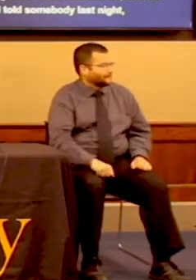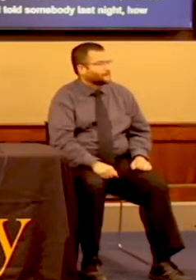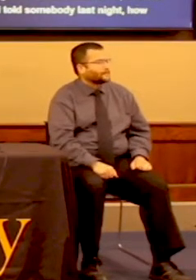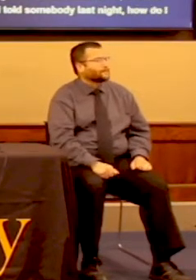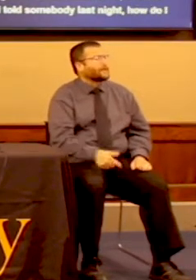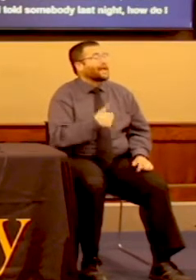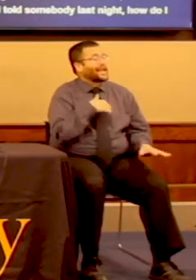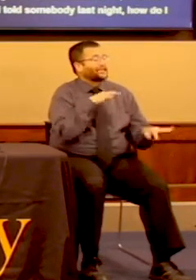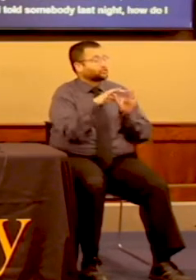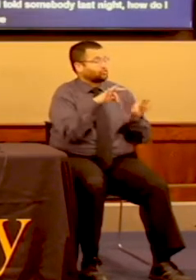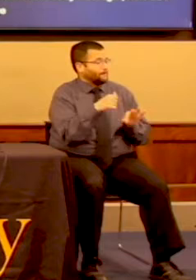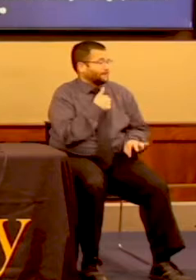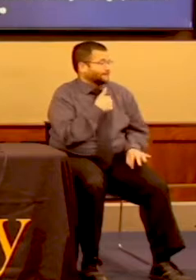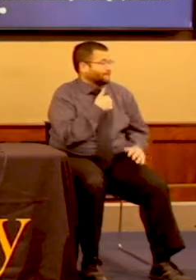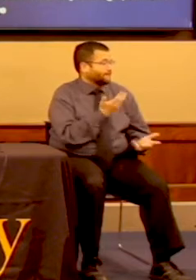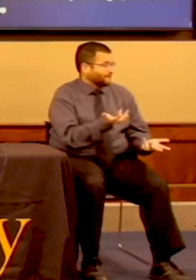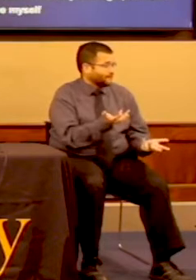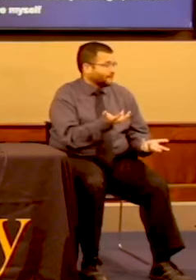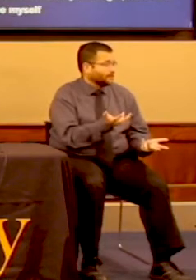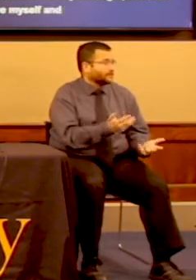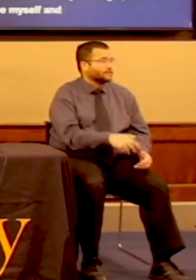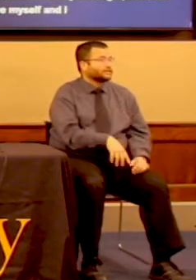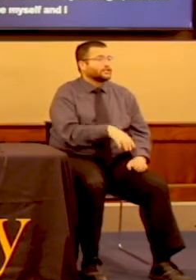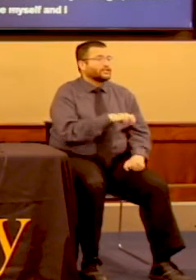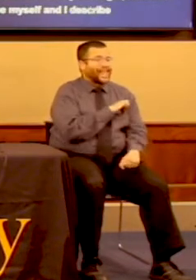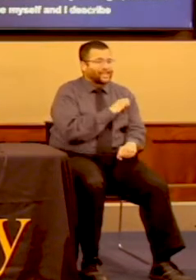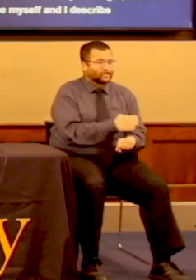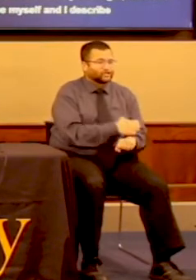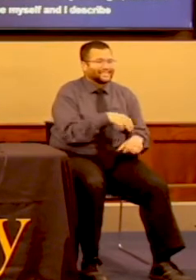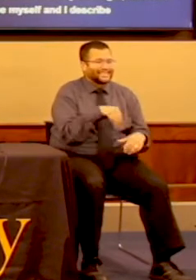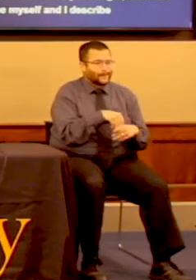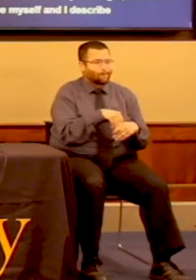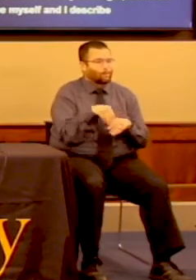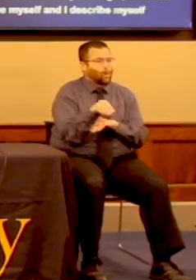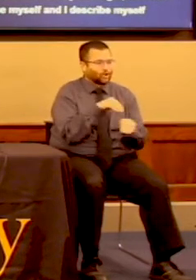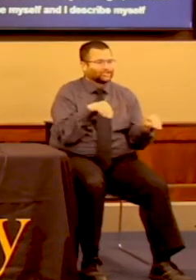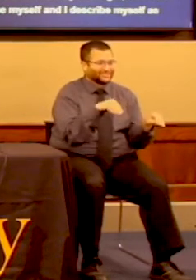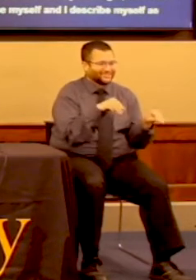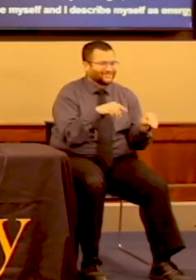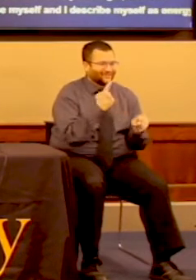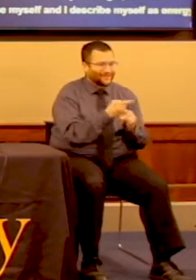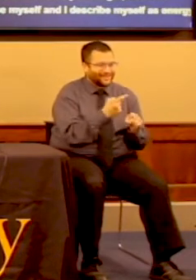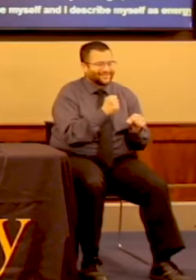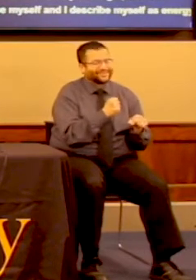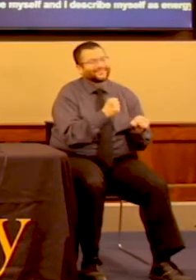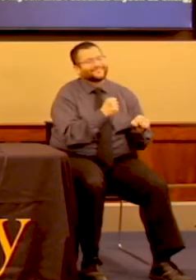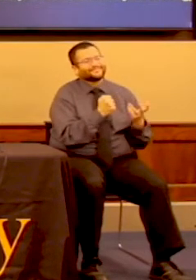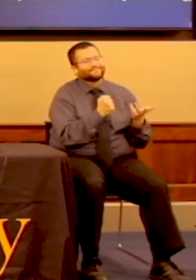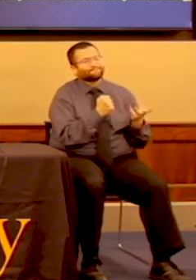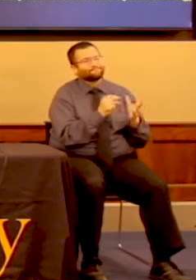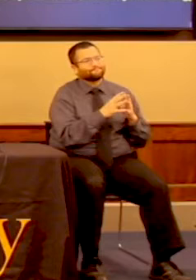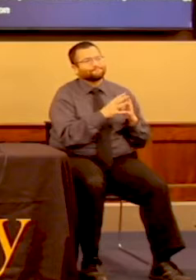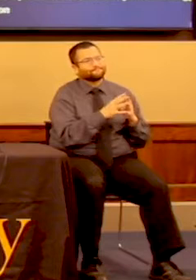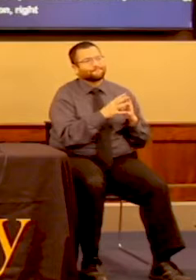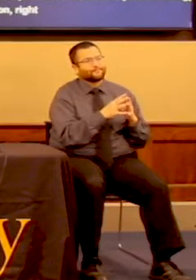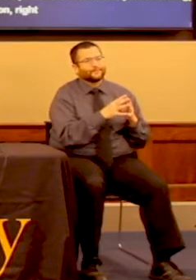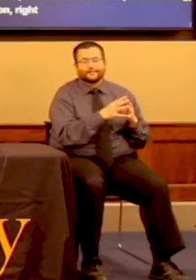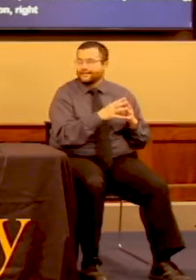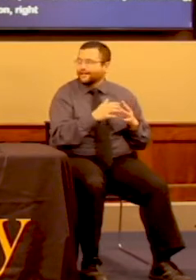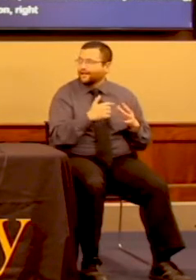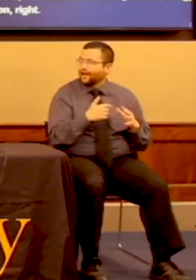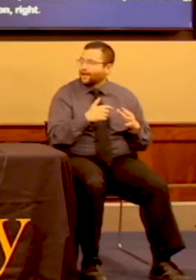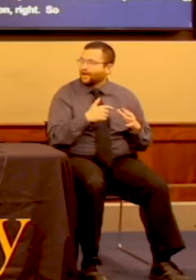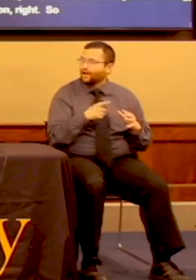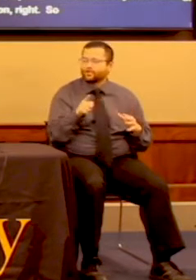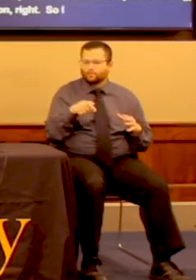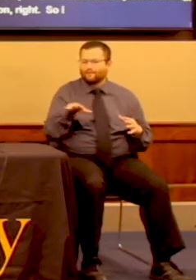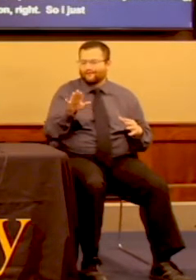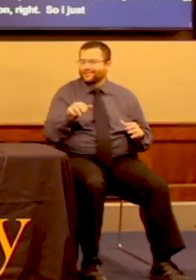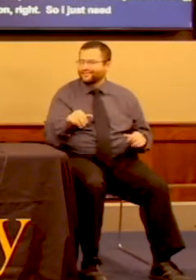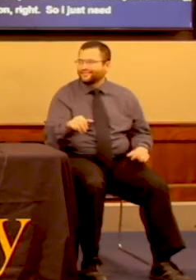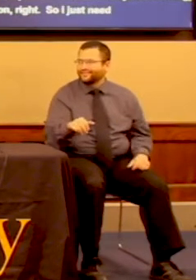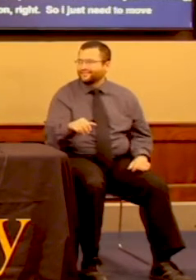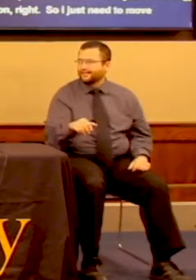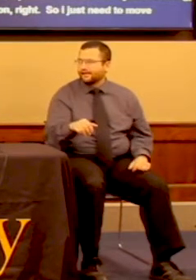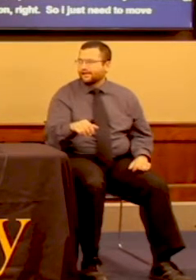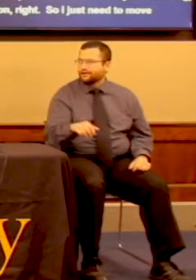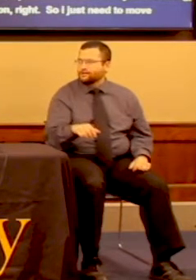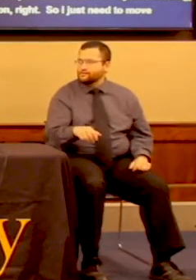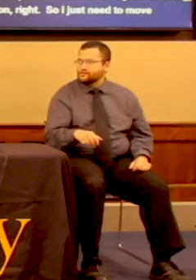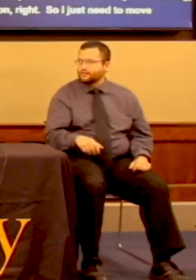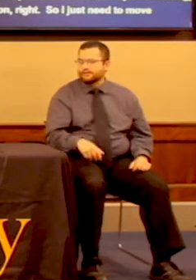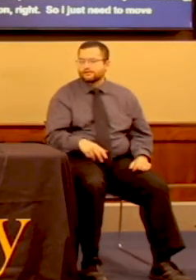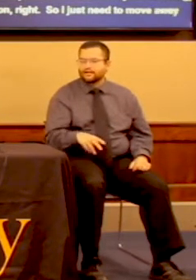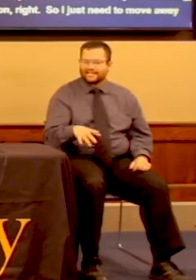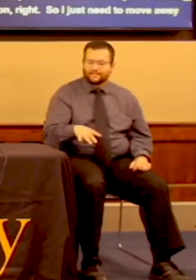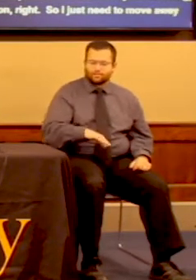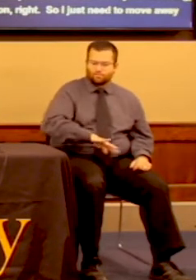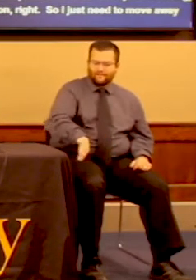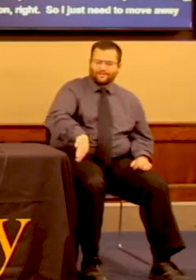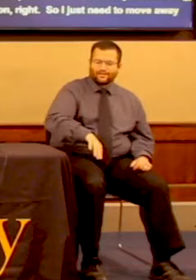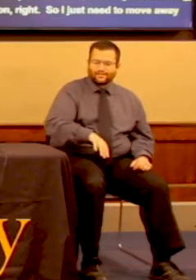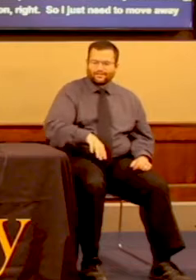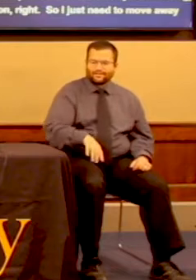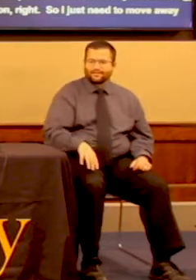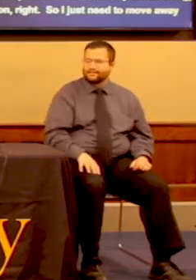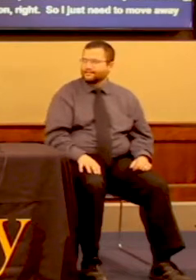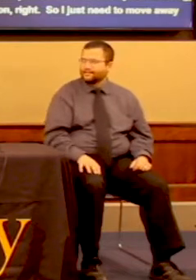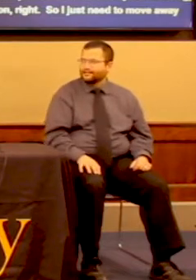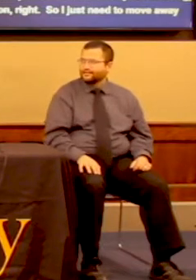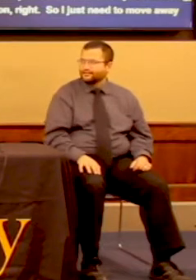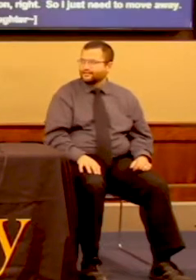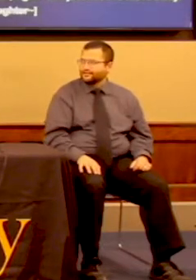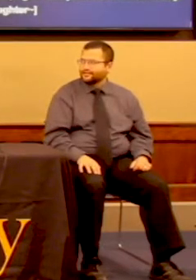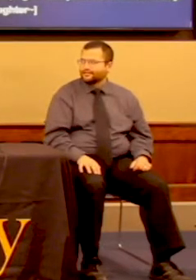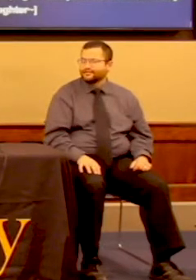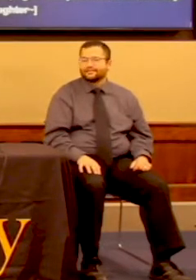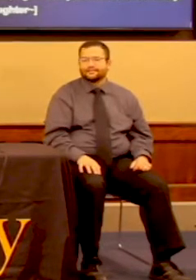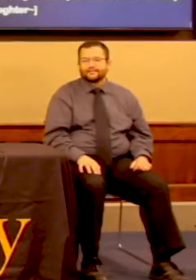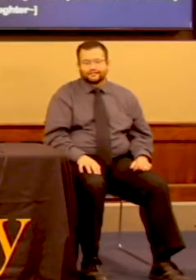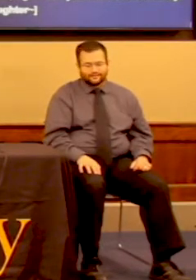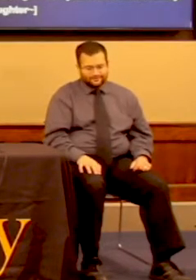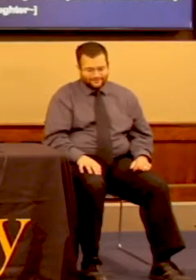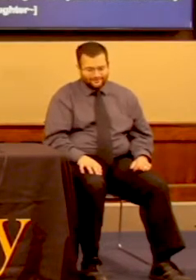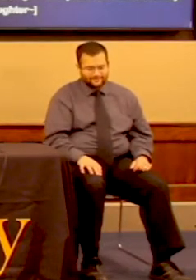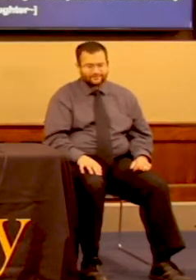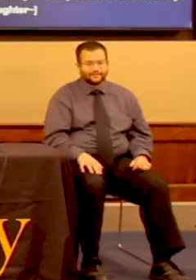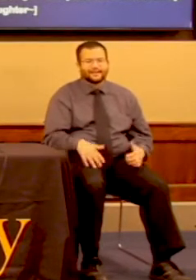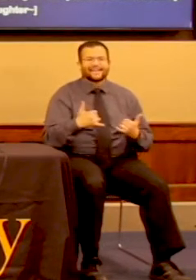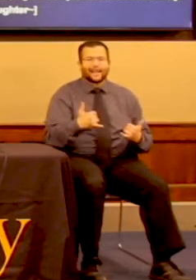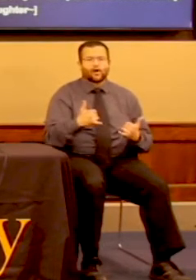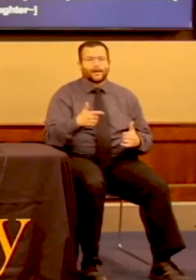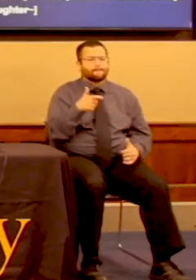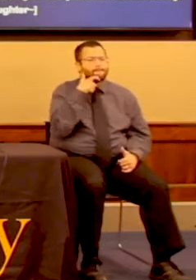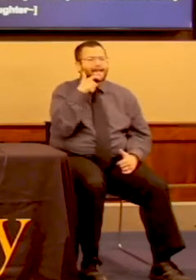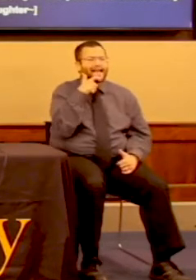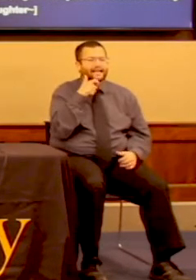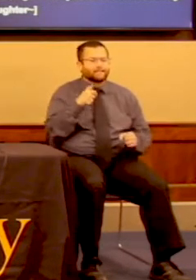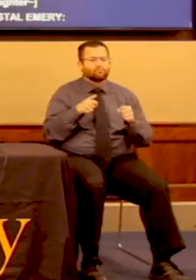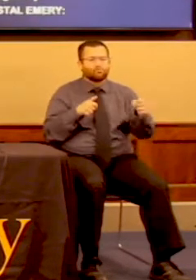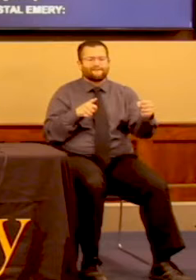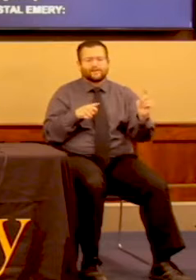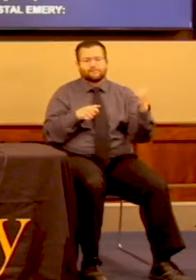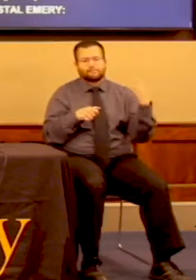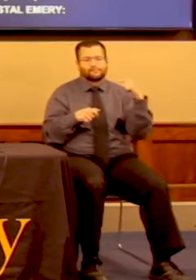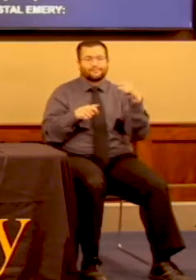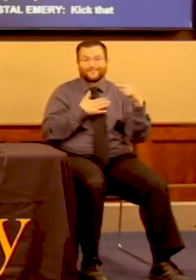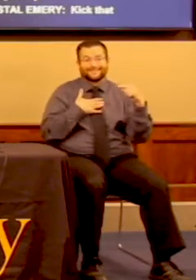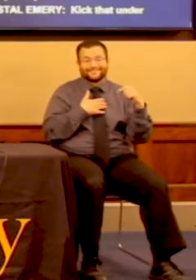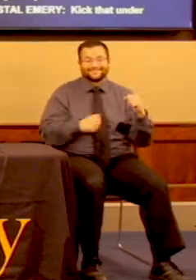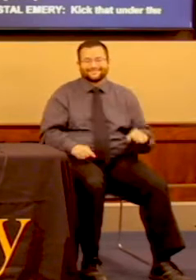describe myself as energy in motion